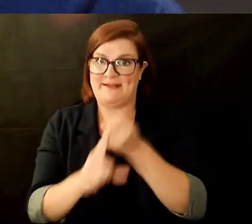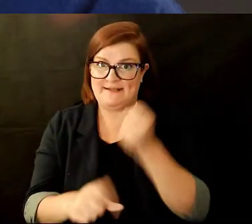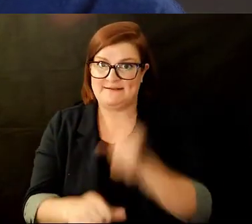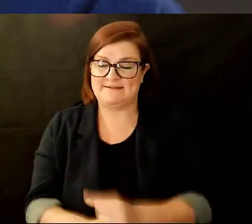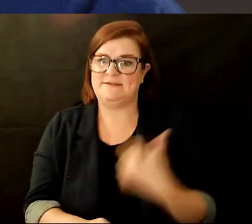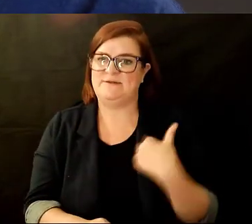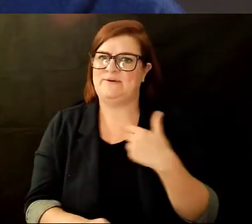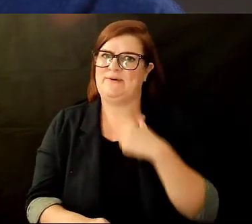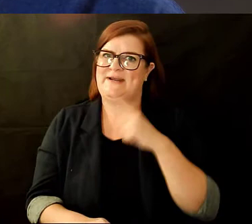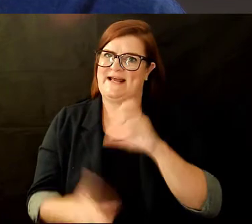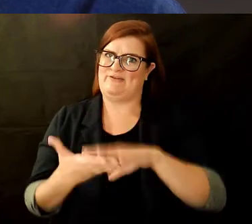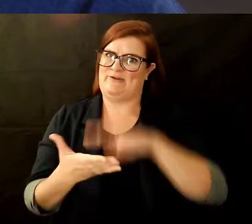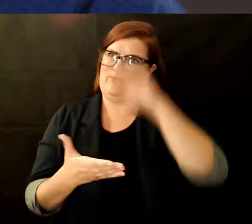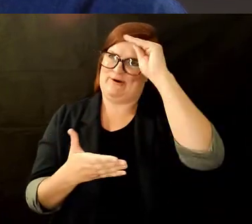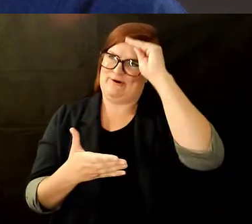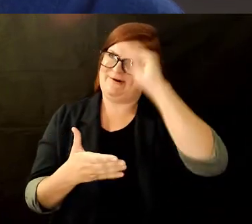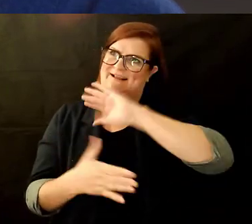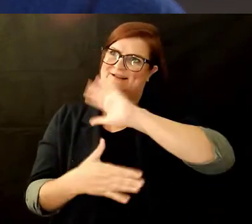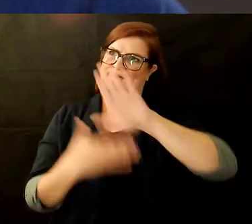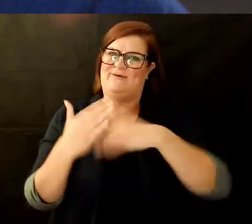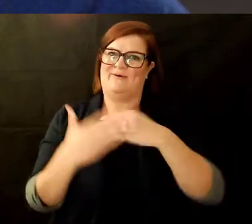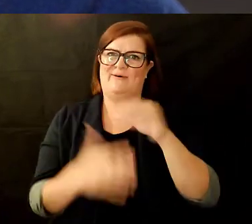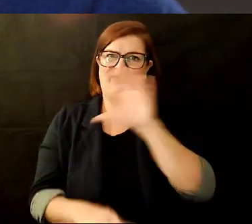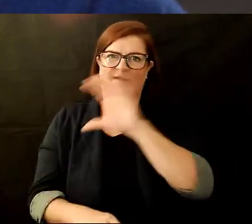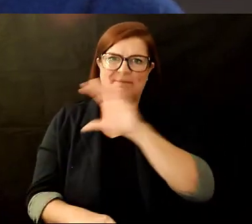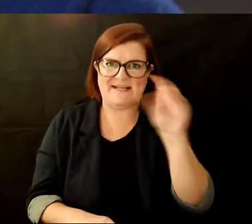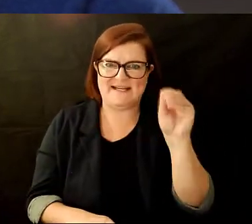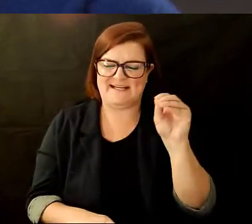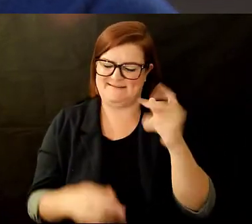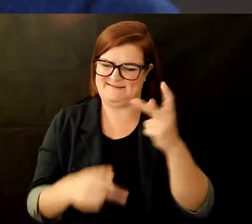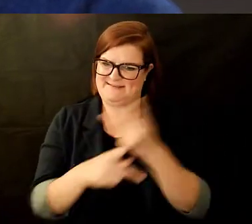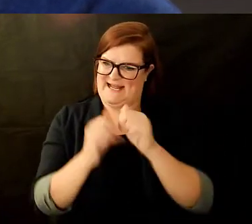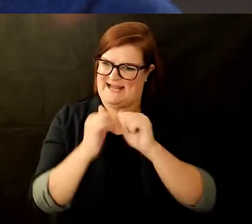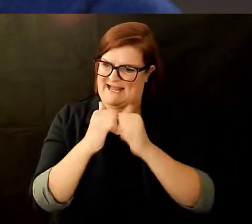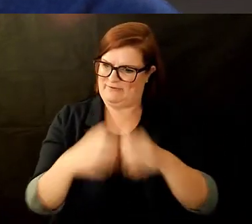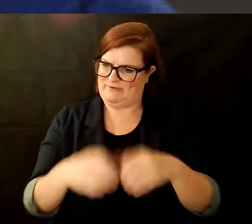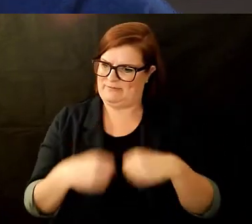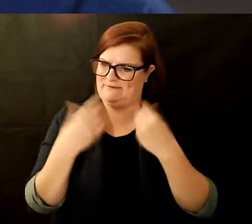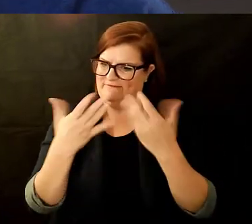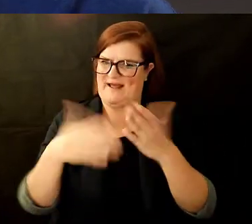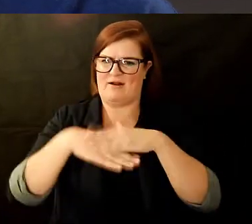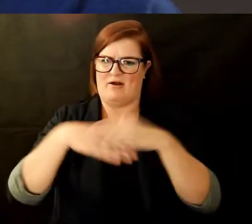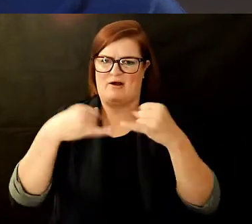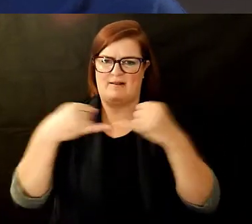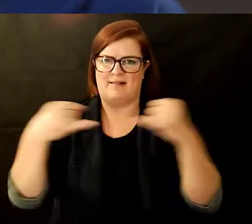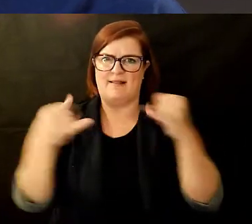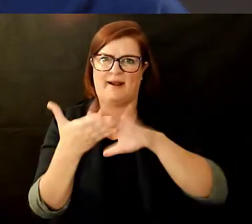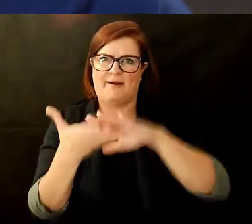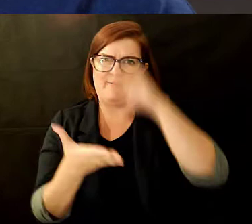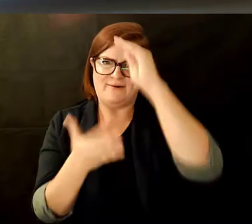and we have to learn, as a company, company-wide how to do online learning.